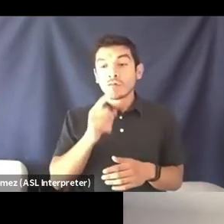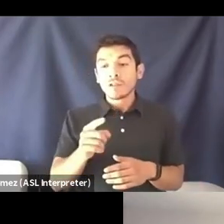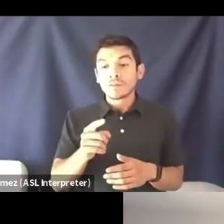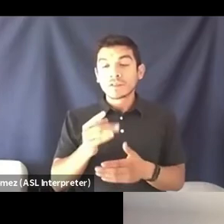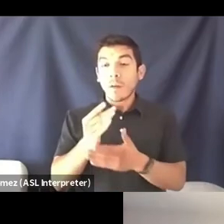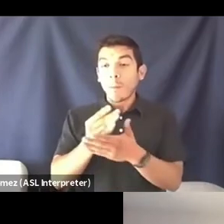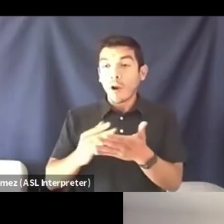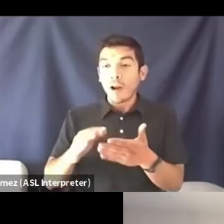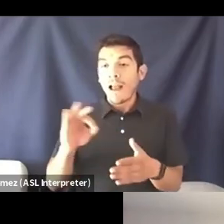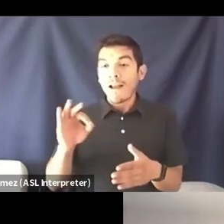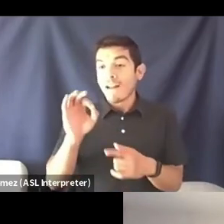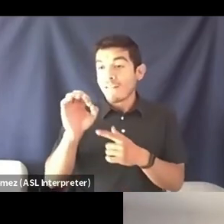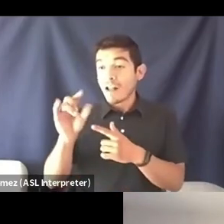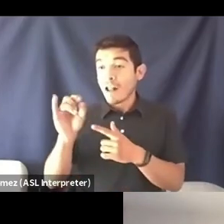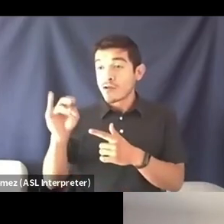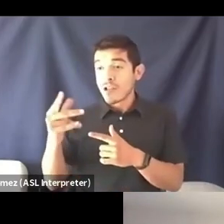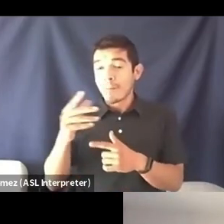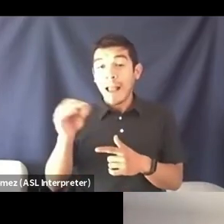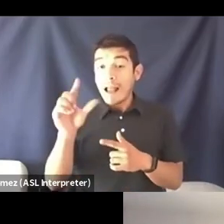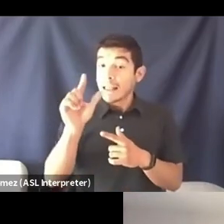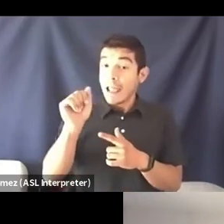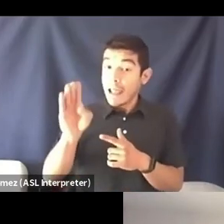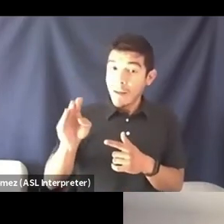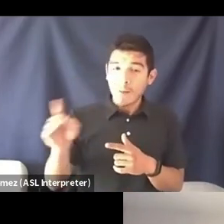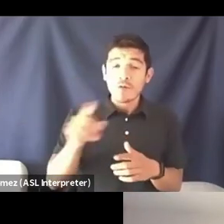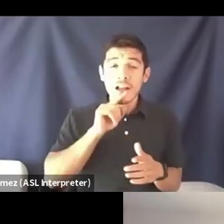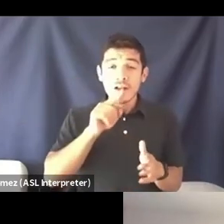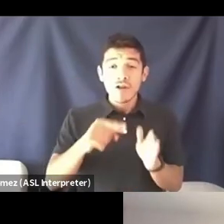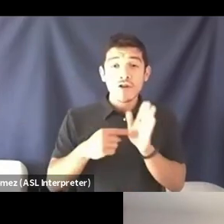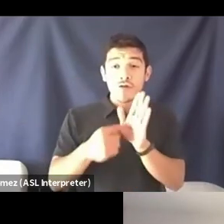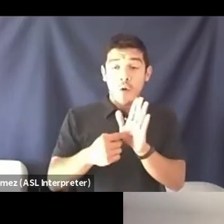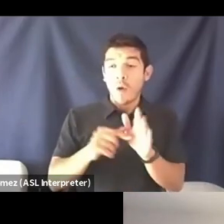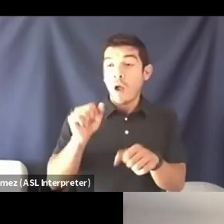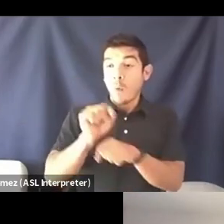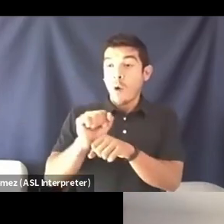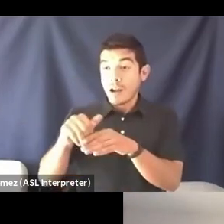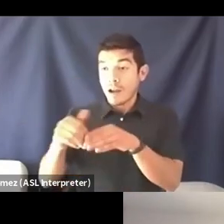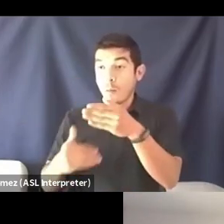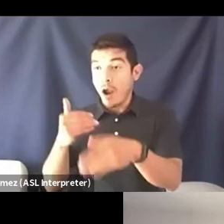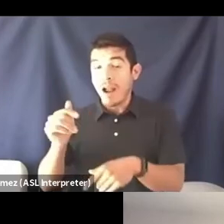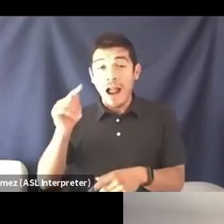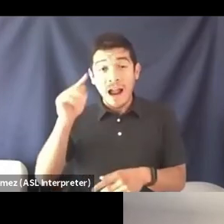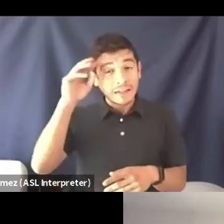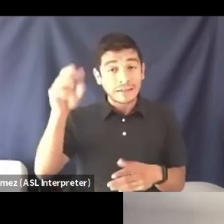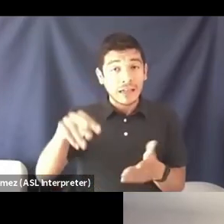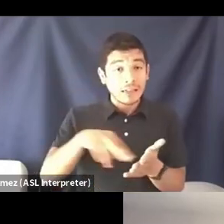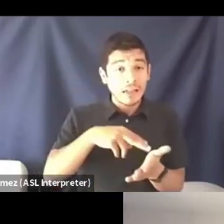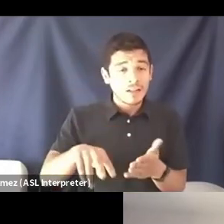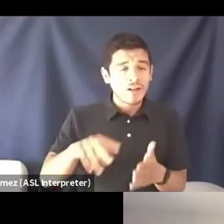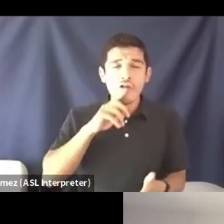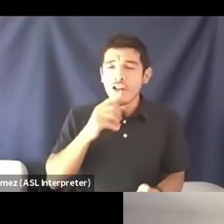we actually showed it at Sundance work in progress screening the film. It really helped us see,